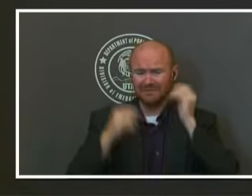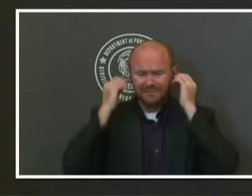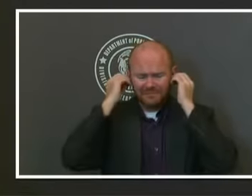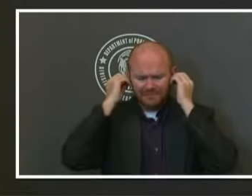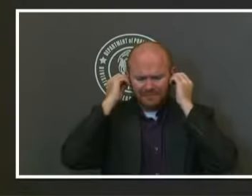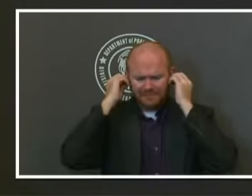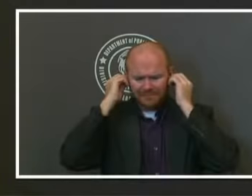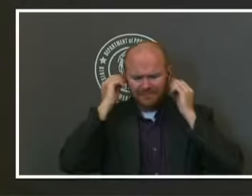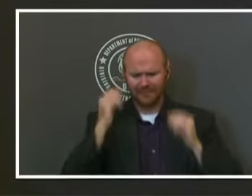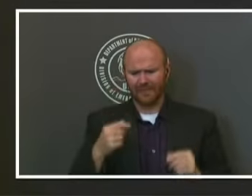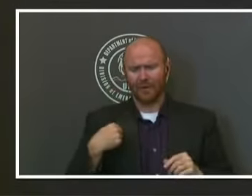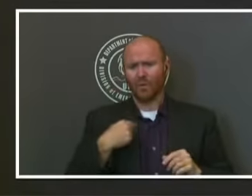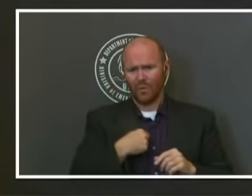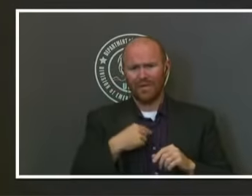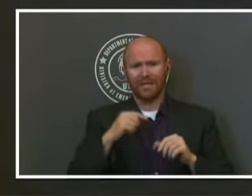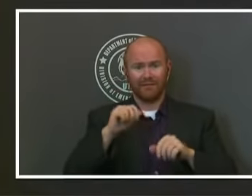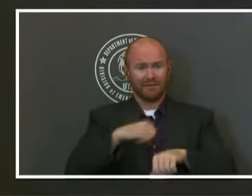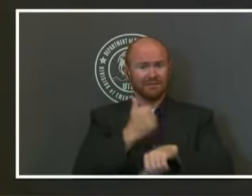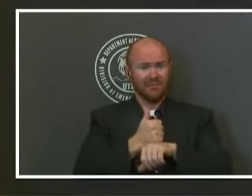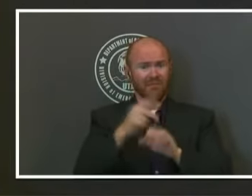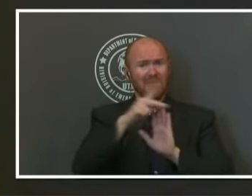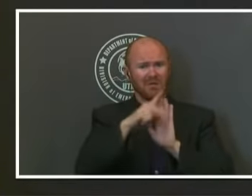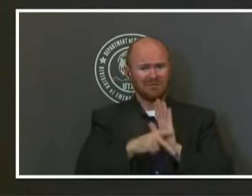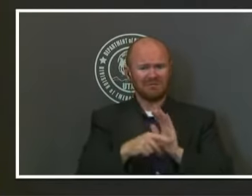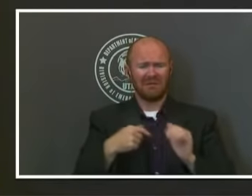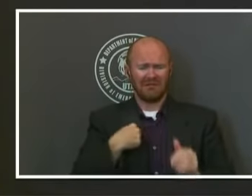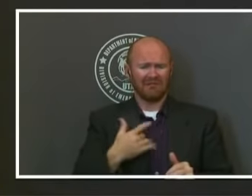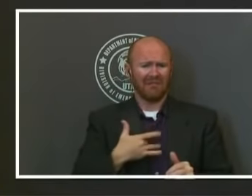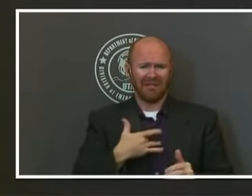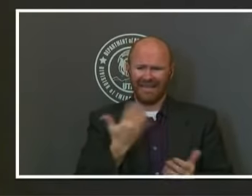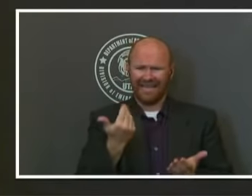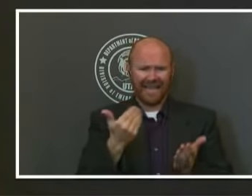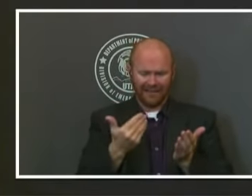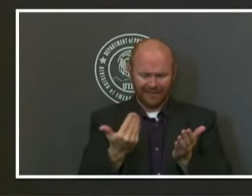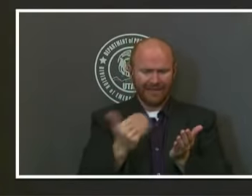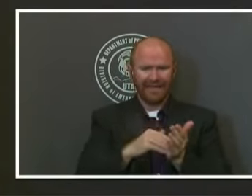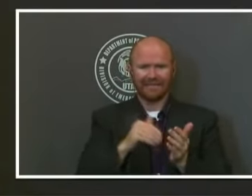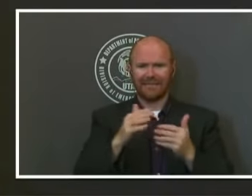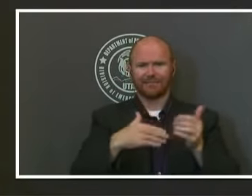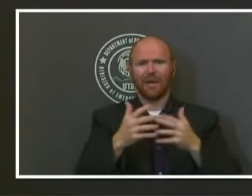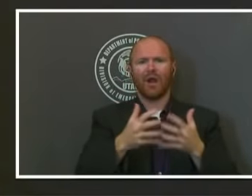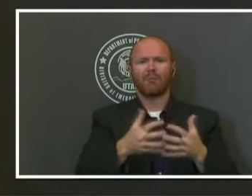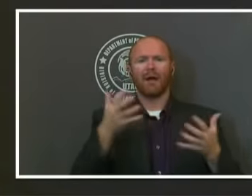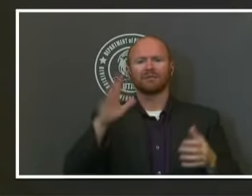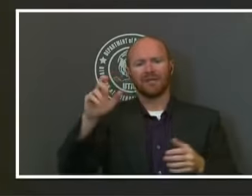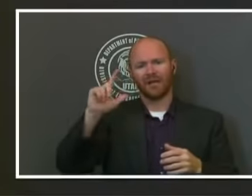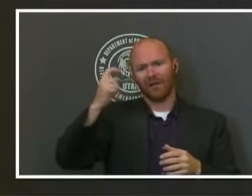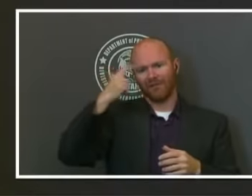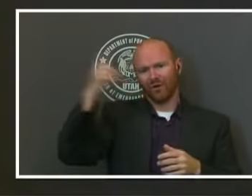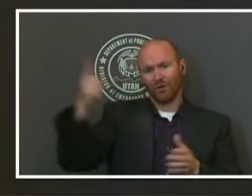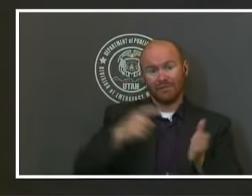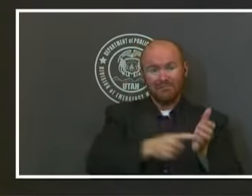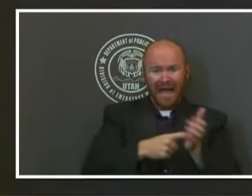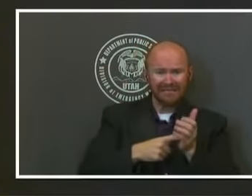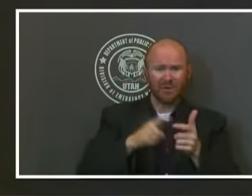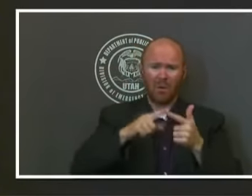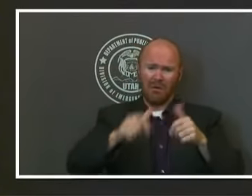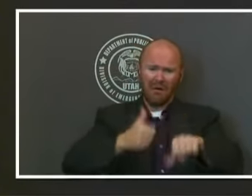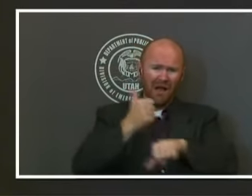think will work again that doesn't matter how much